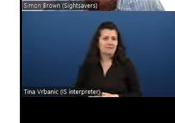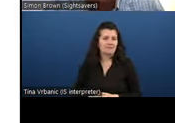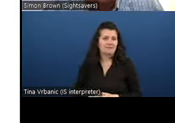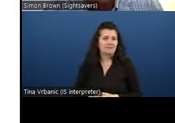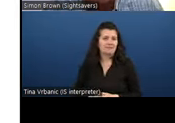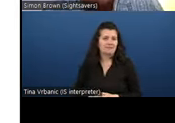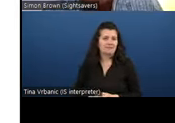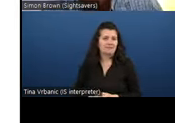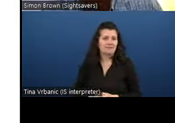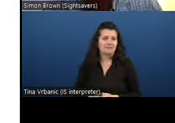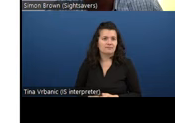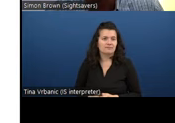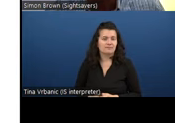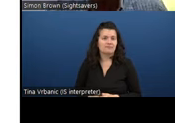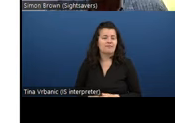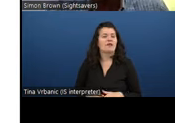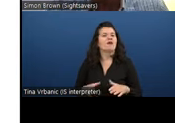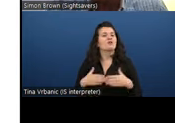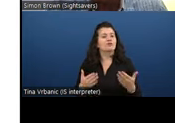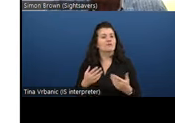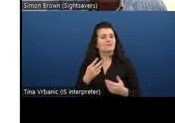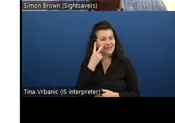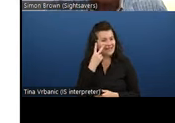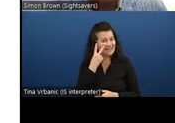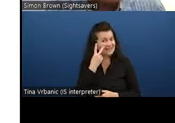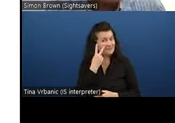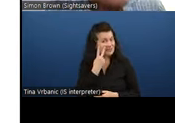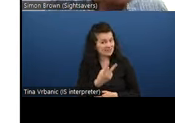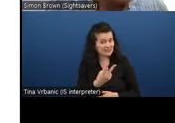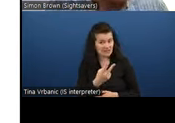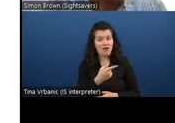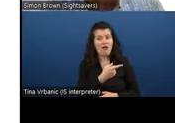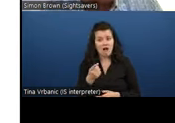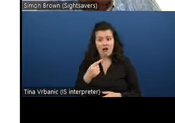and that employment readings, is something which can be addressed and relatively easy